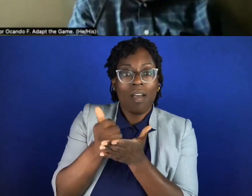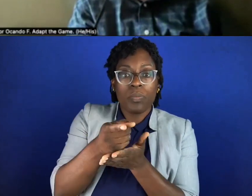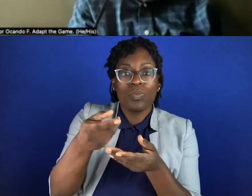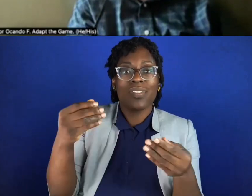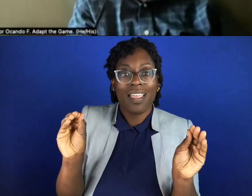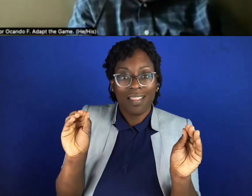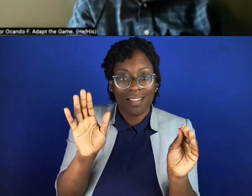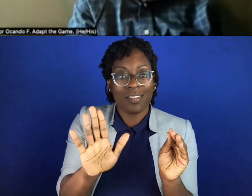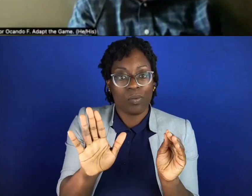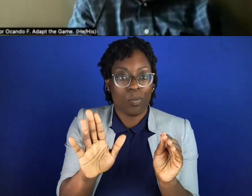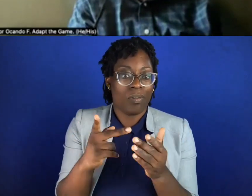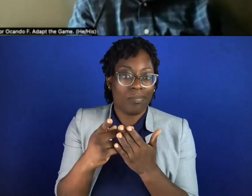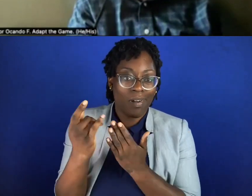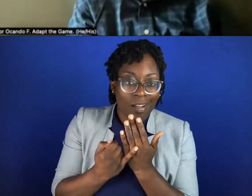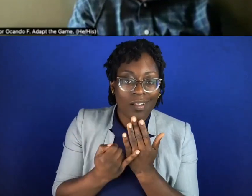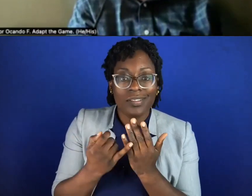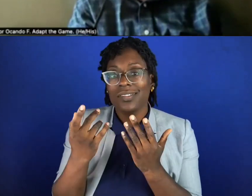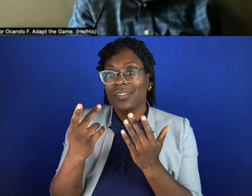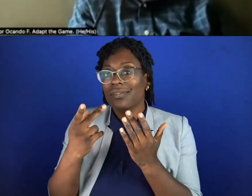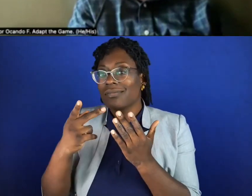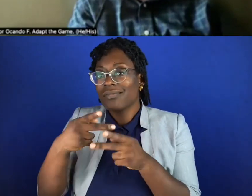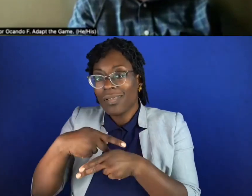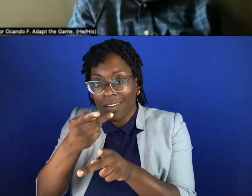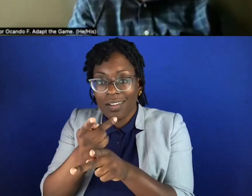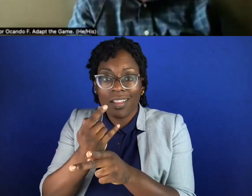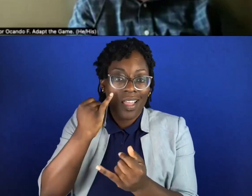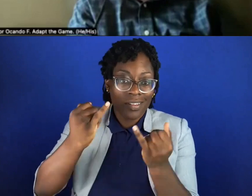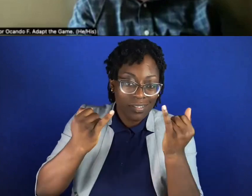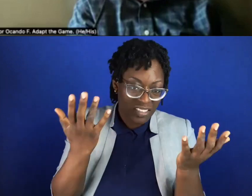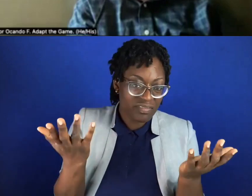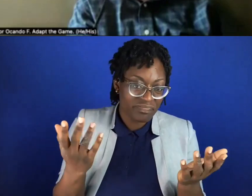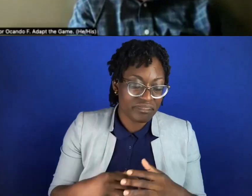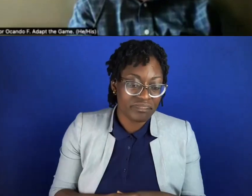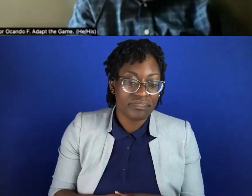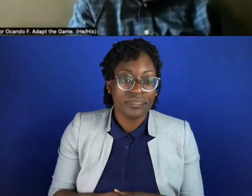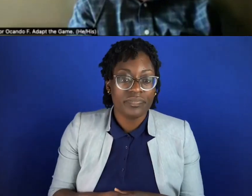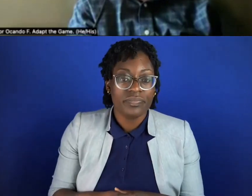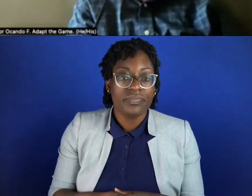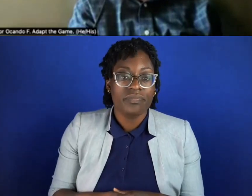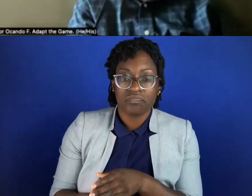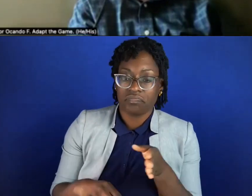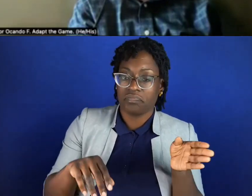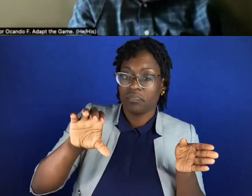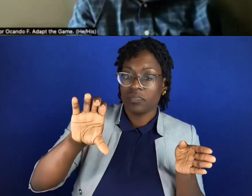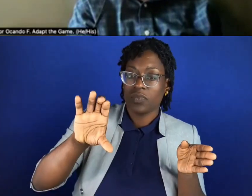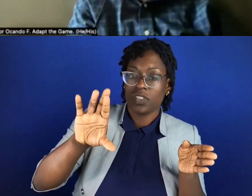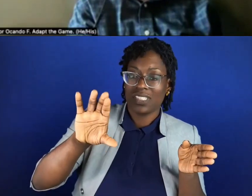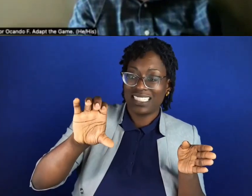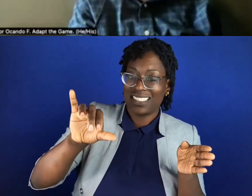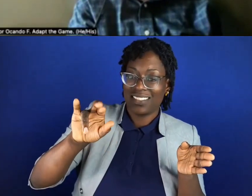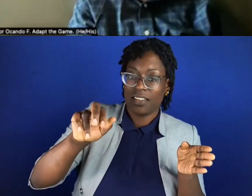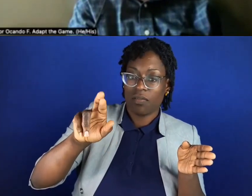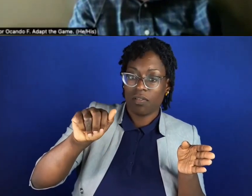I love that you shared in somewhat of an indirect way in this question and a previous response